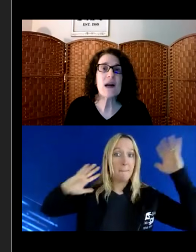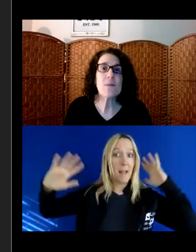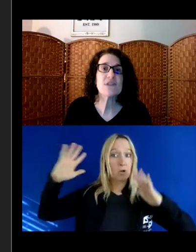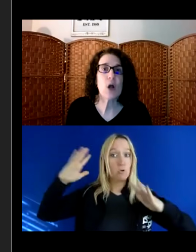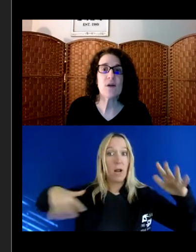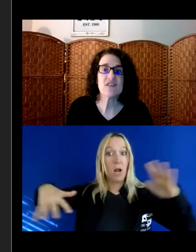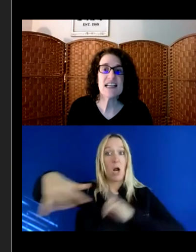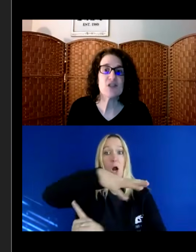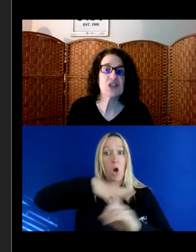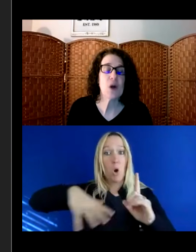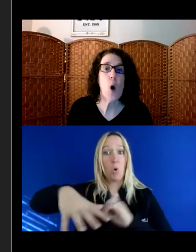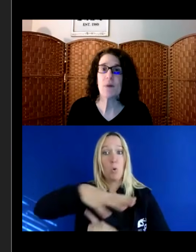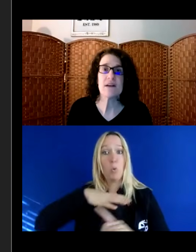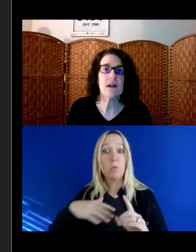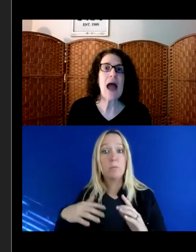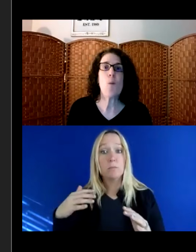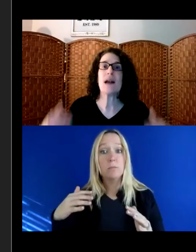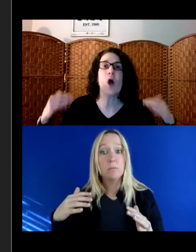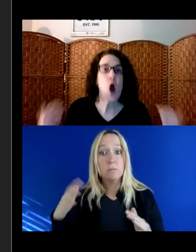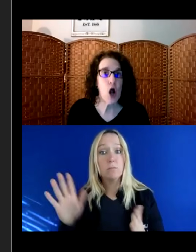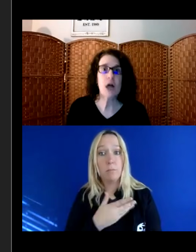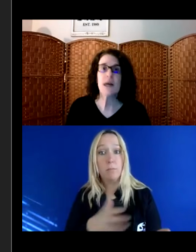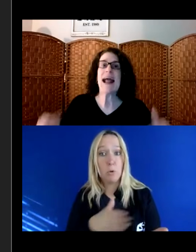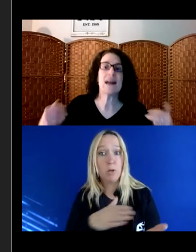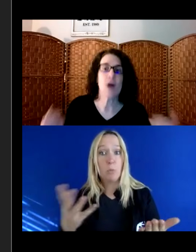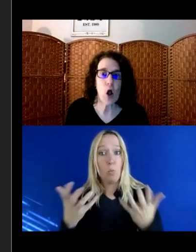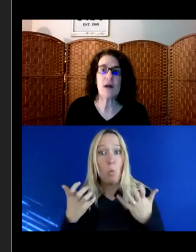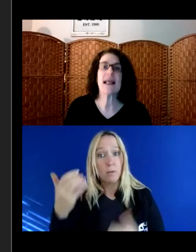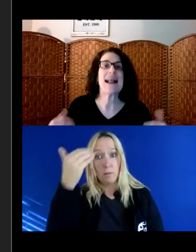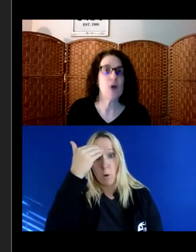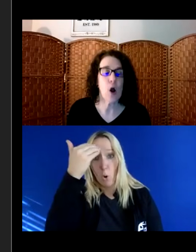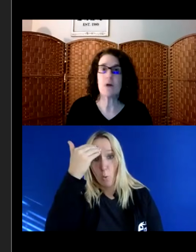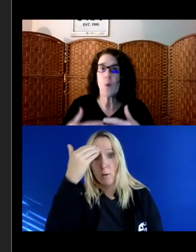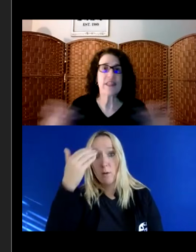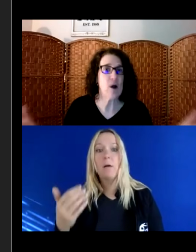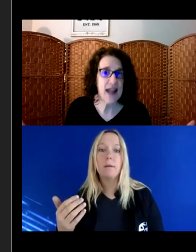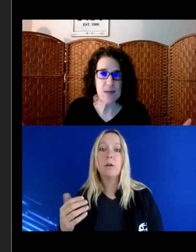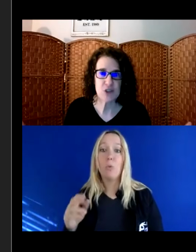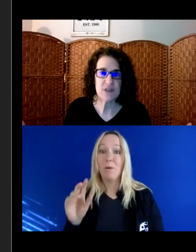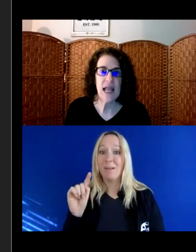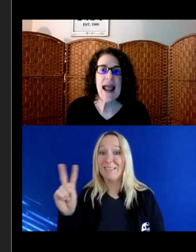One episode of a TV show opened, and went on, and on, and on without captions.